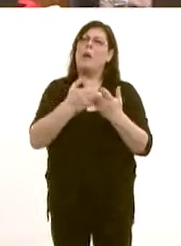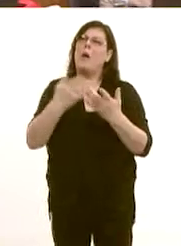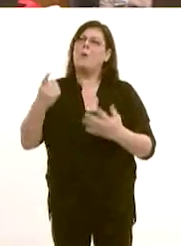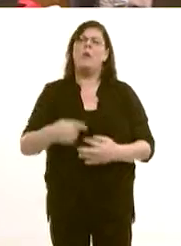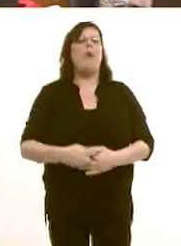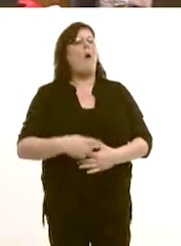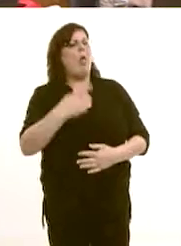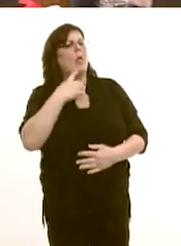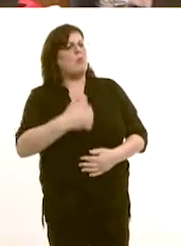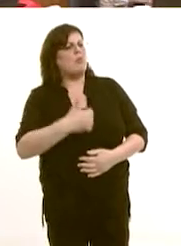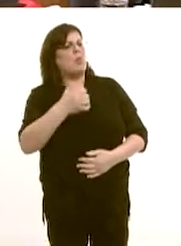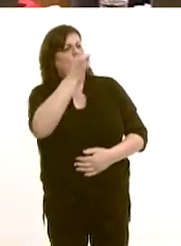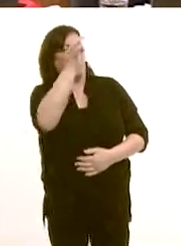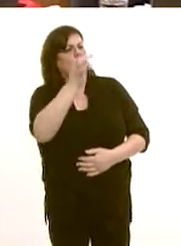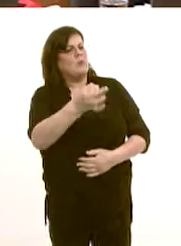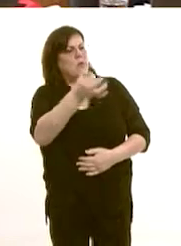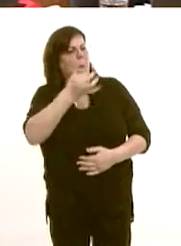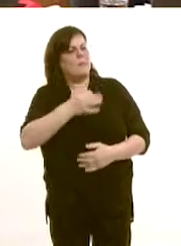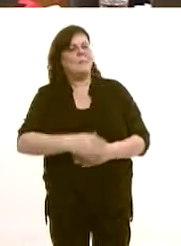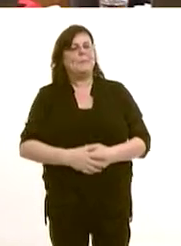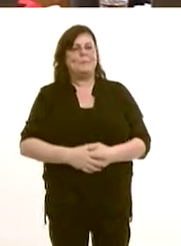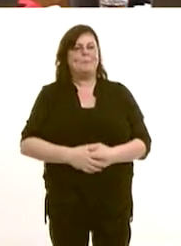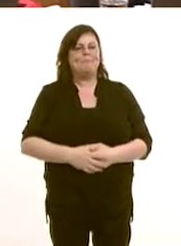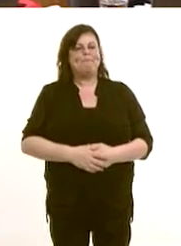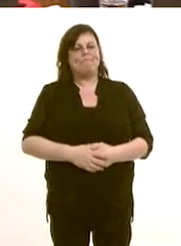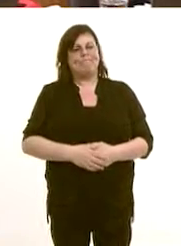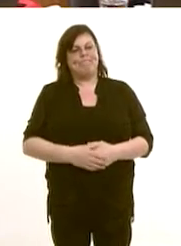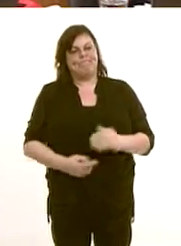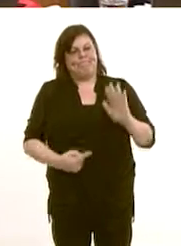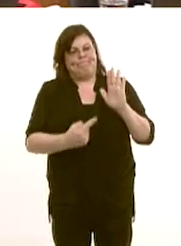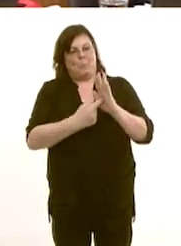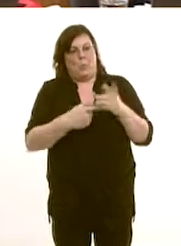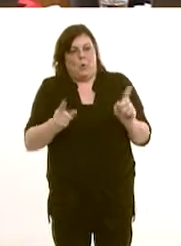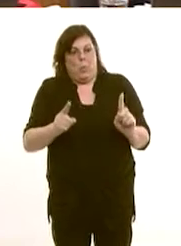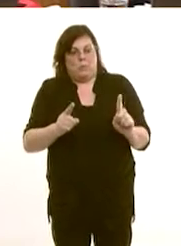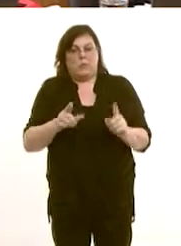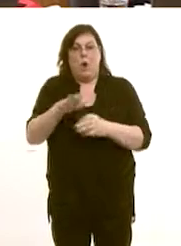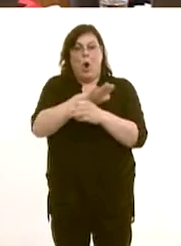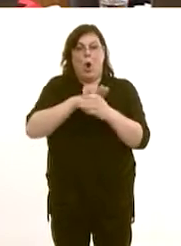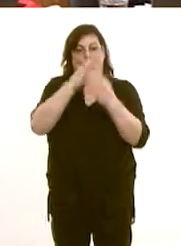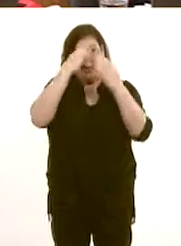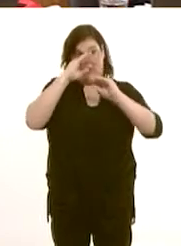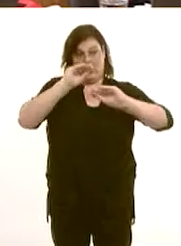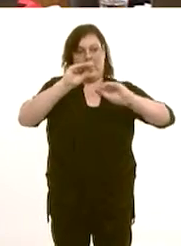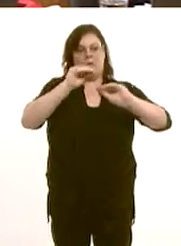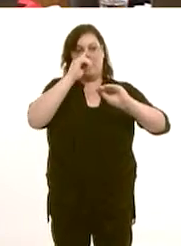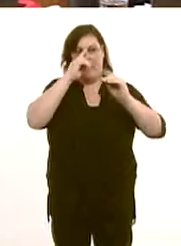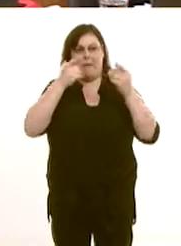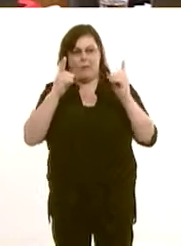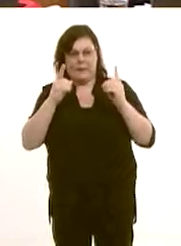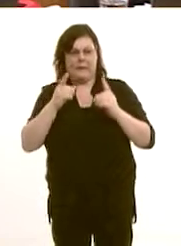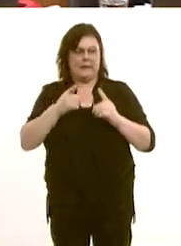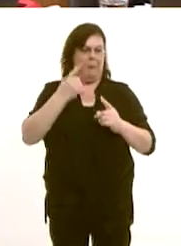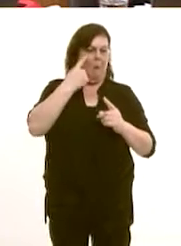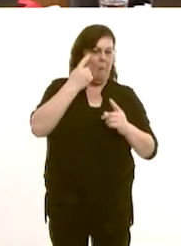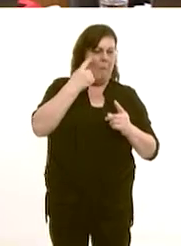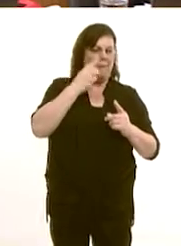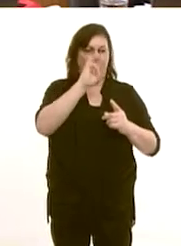First, of course, what’s important is that local education authorities consider the Welsh